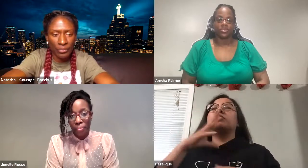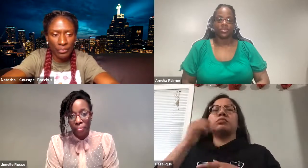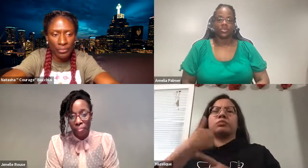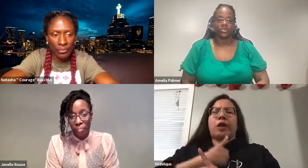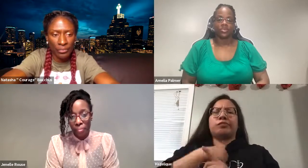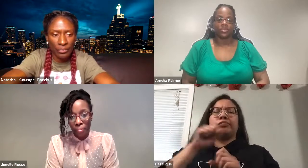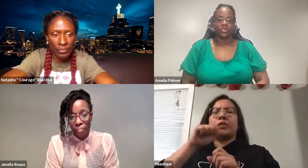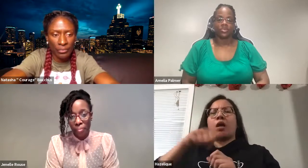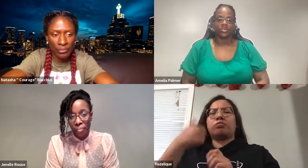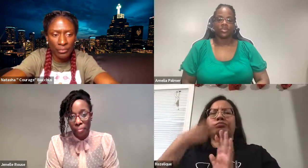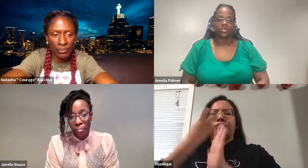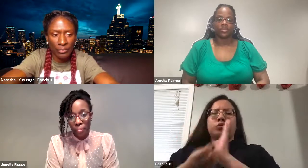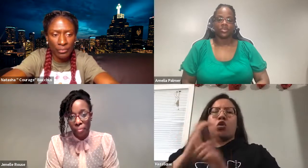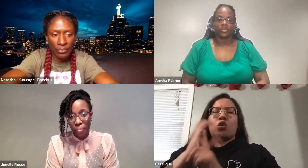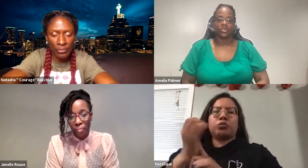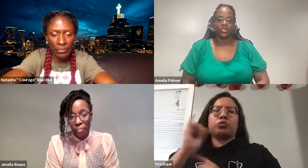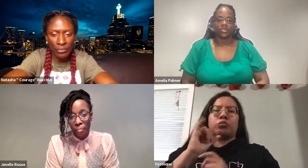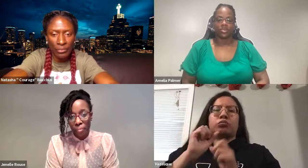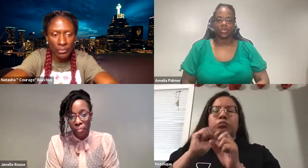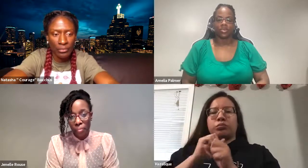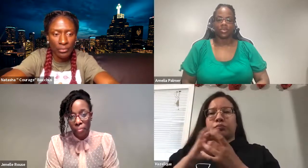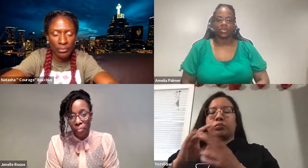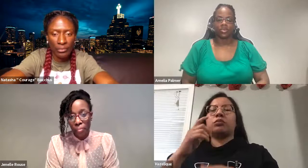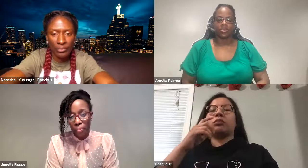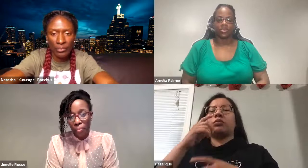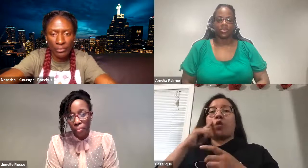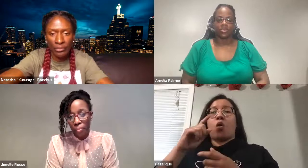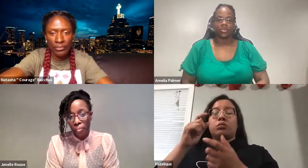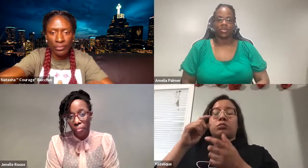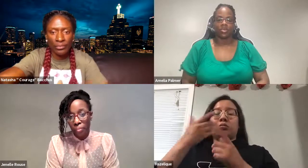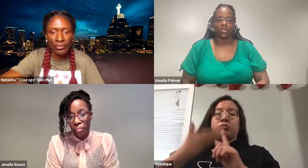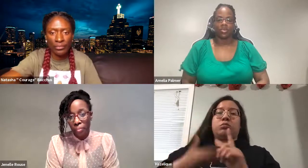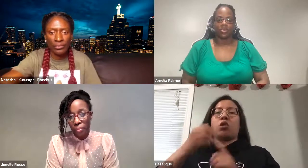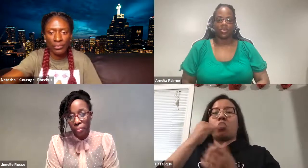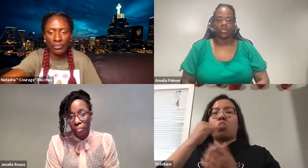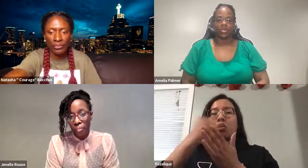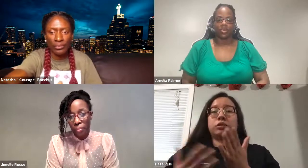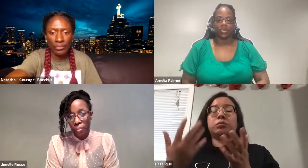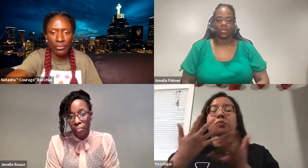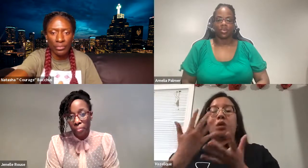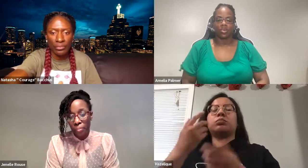language, the Oneida language and i really enjoy learning about other cultures as. well